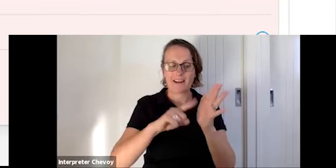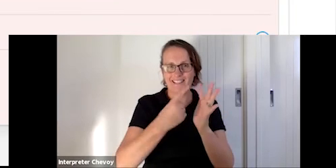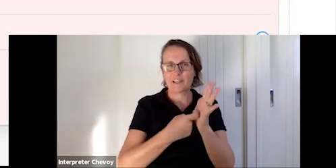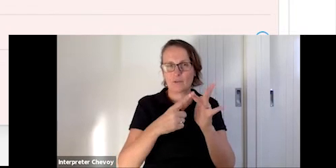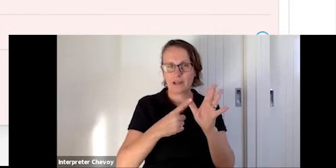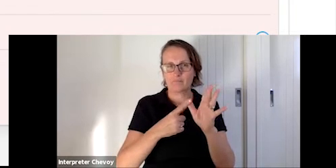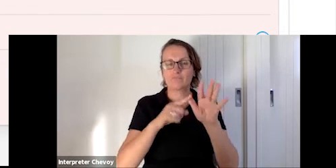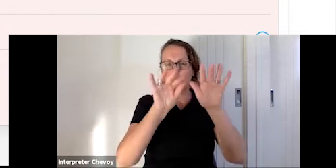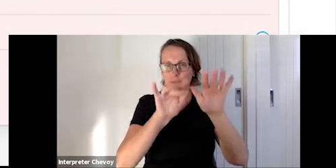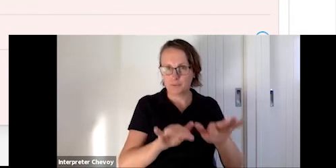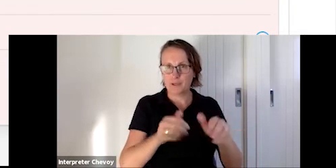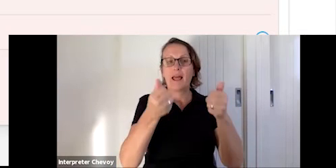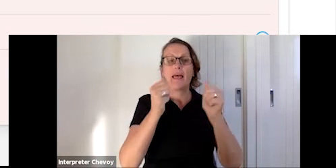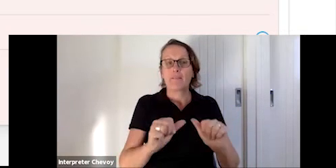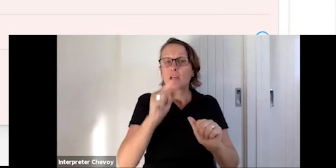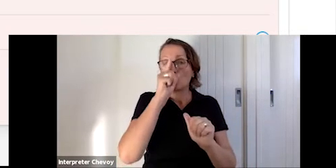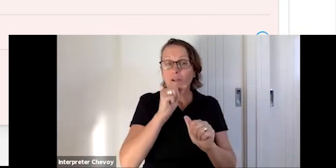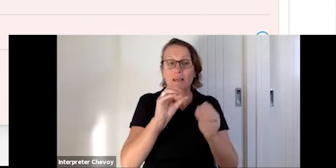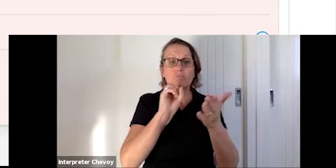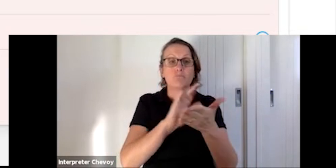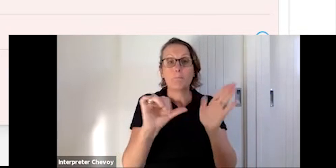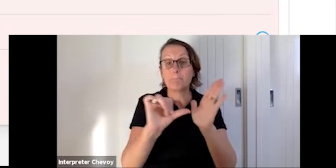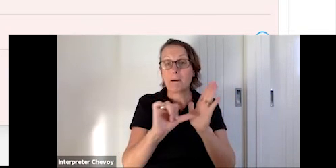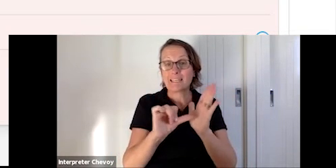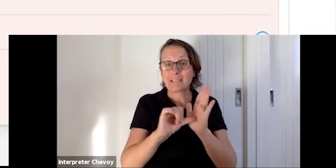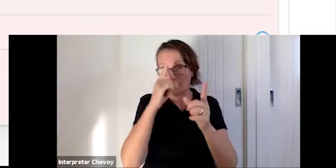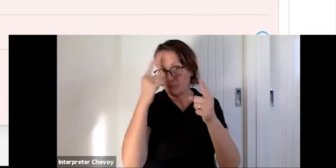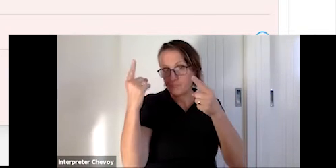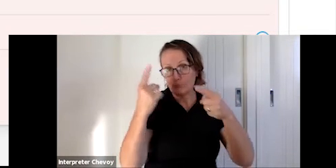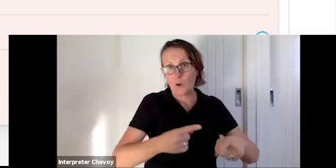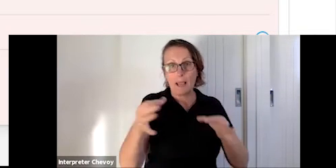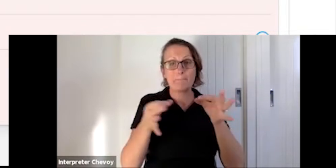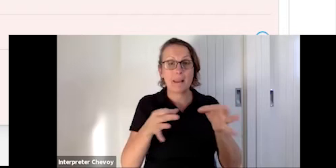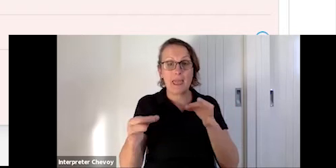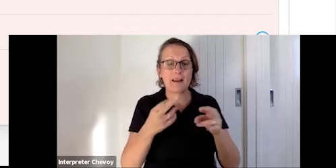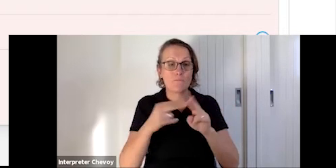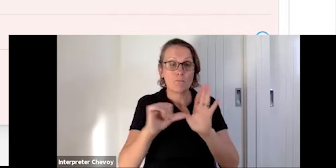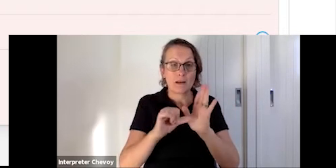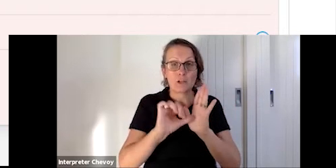have the opportunity to put in the budget. This is where you put in your income, so any income